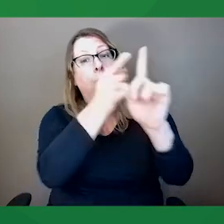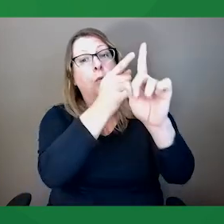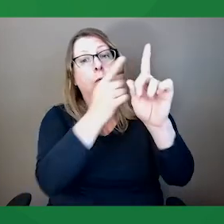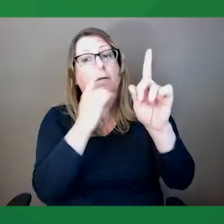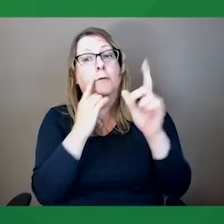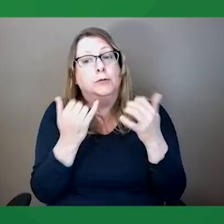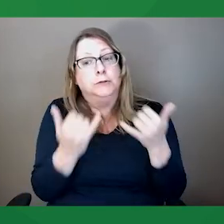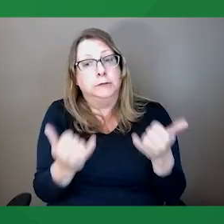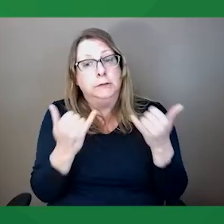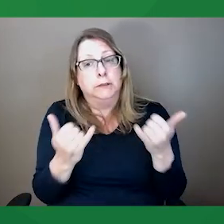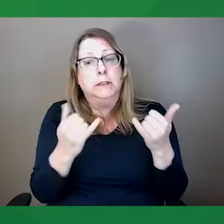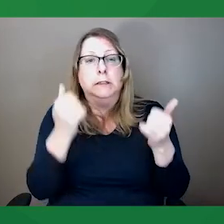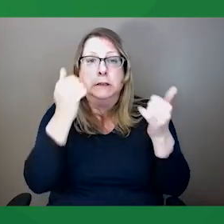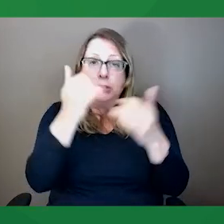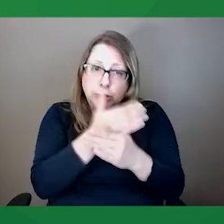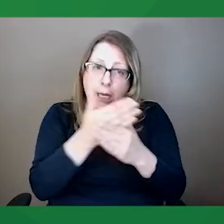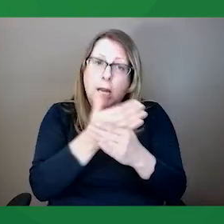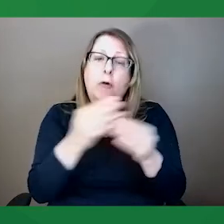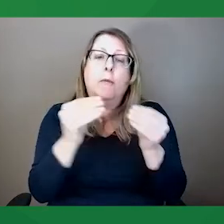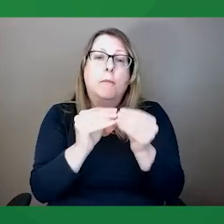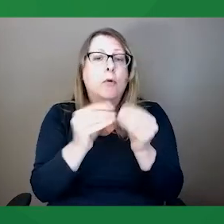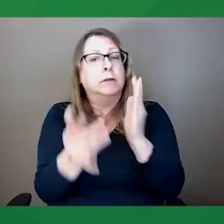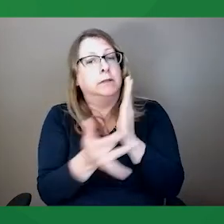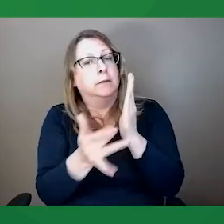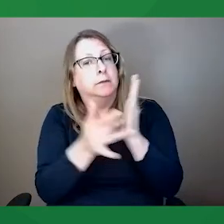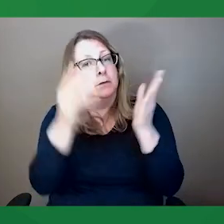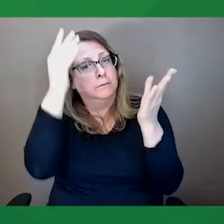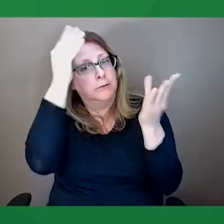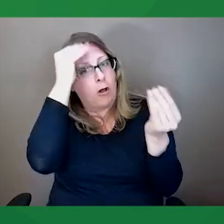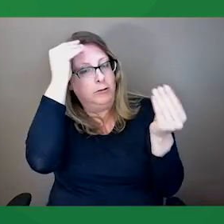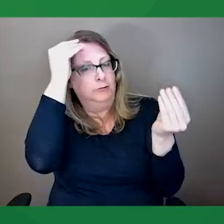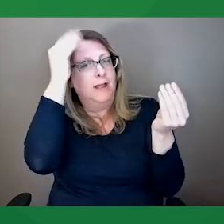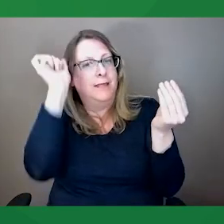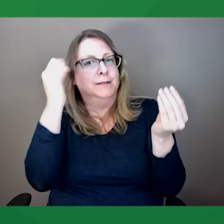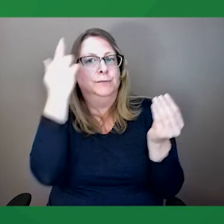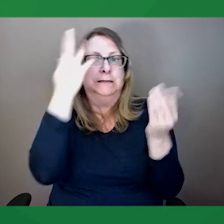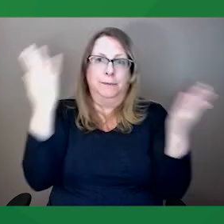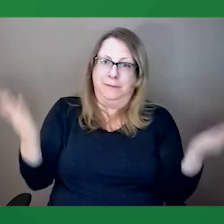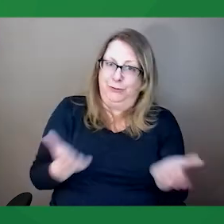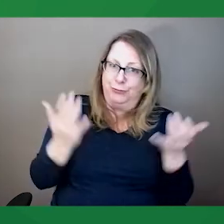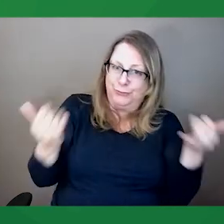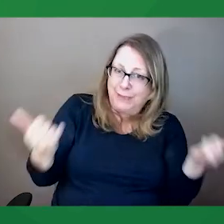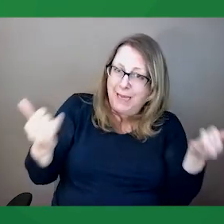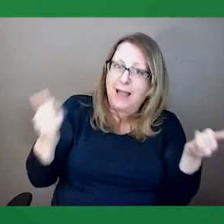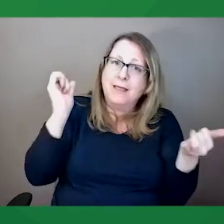So my personal goal for this year was to share more technical knowledge, and that's why I'm here